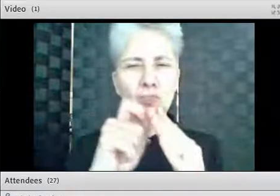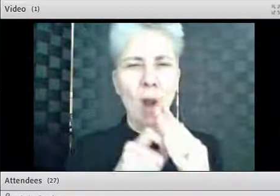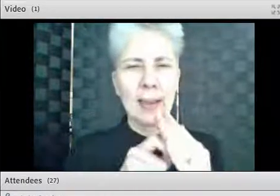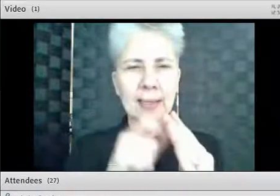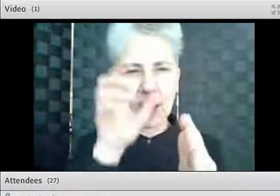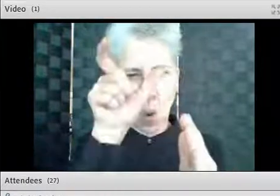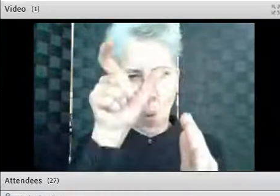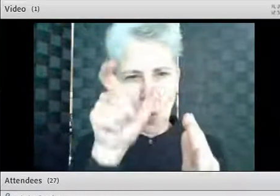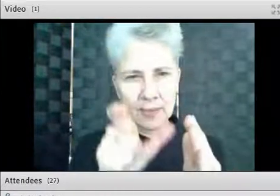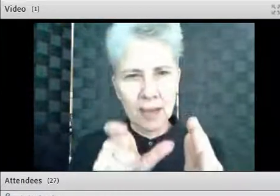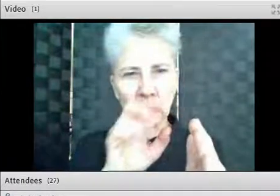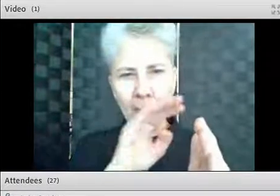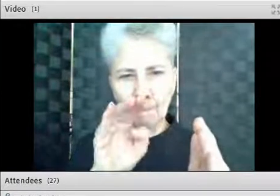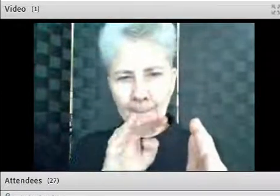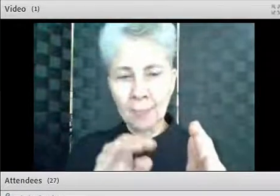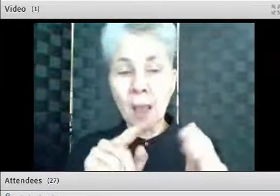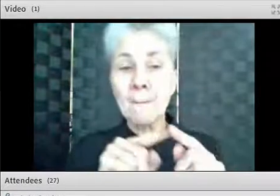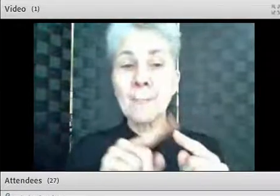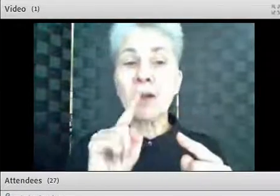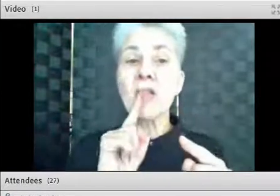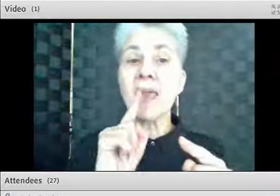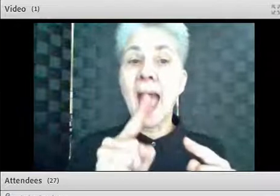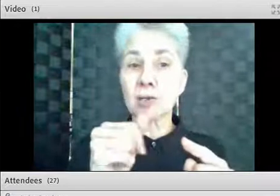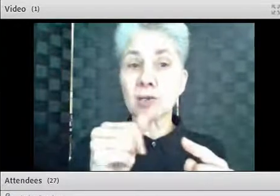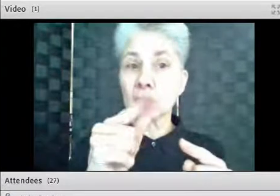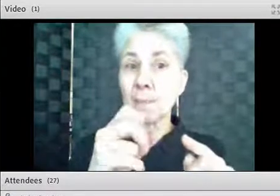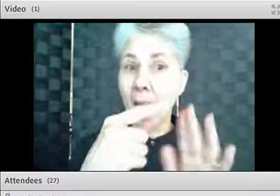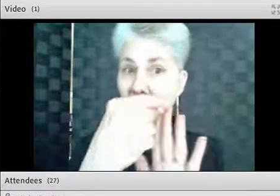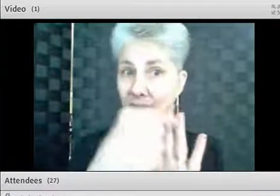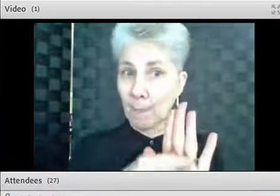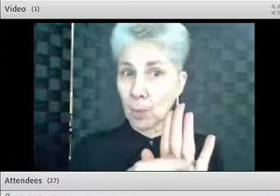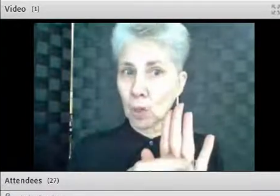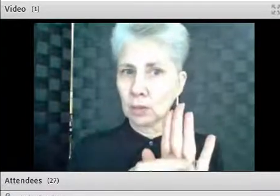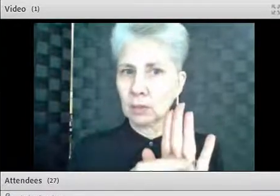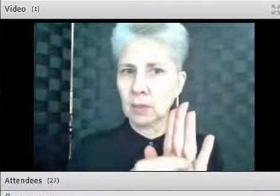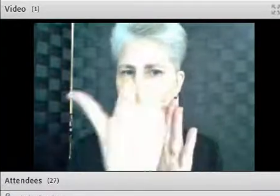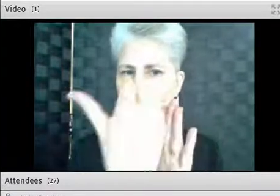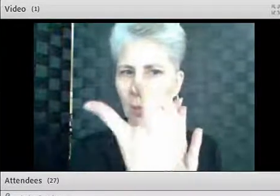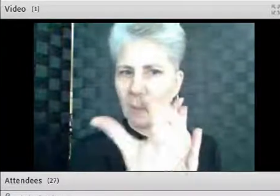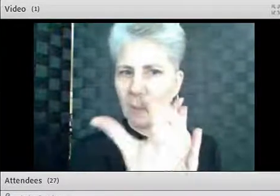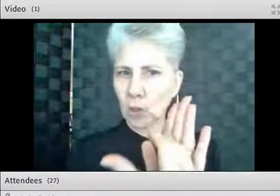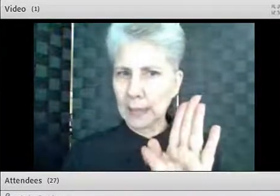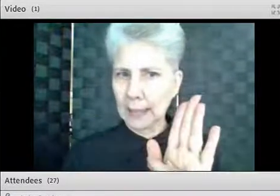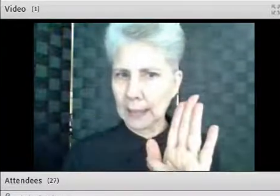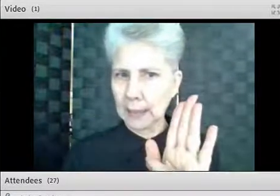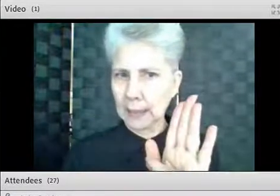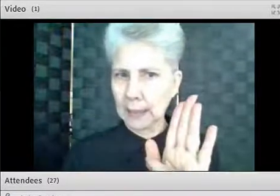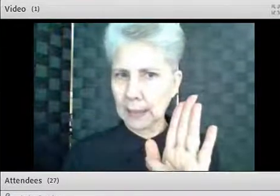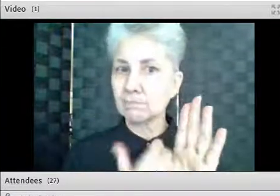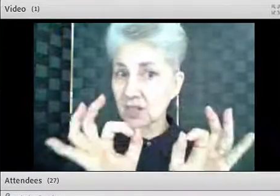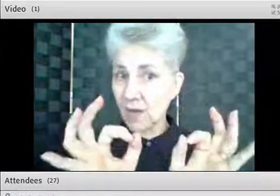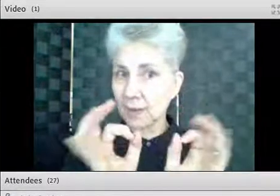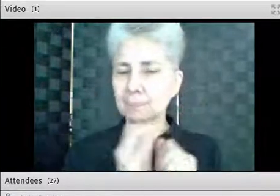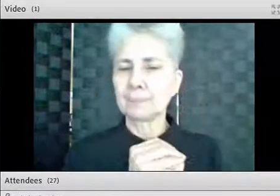but on the actual spine of the book, it would be written, like, vertically, the spine.